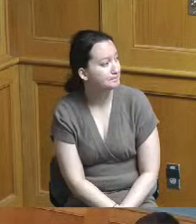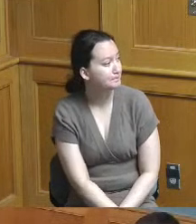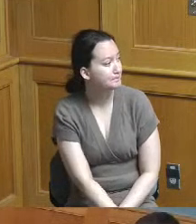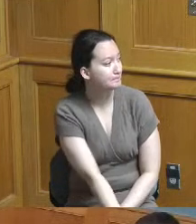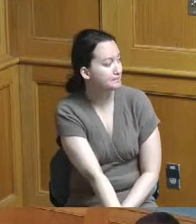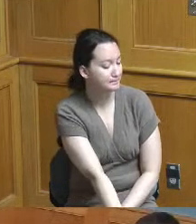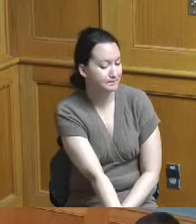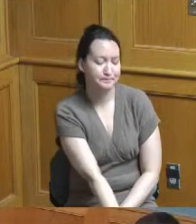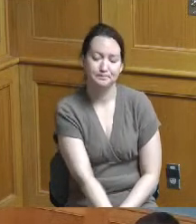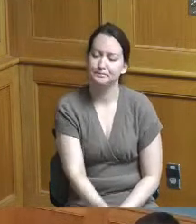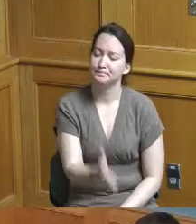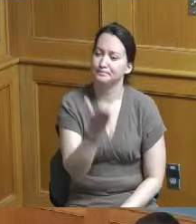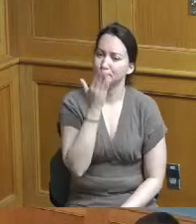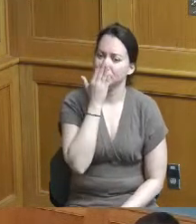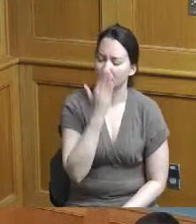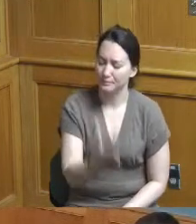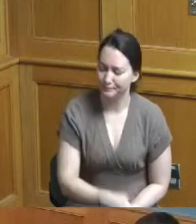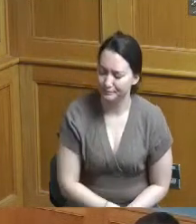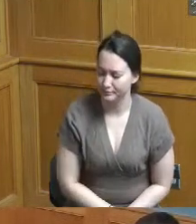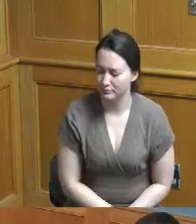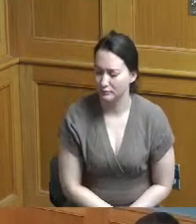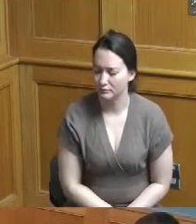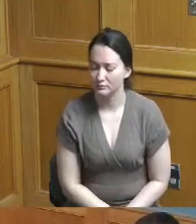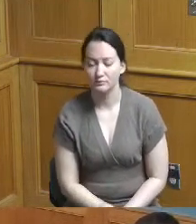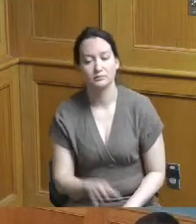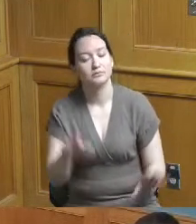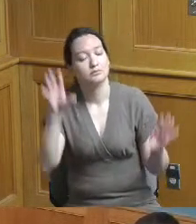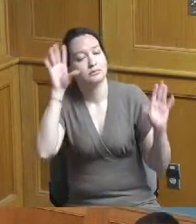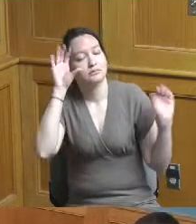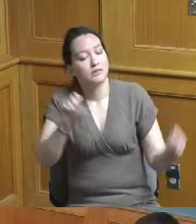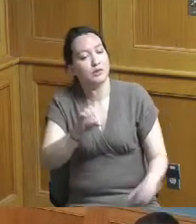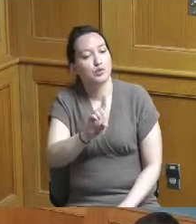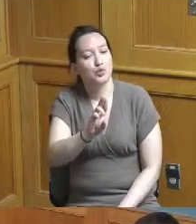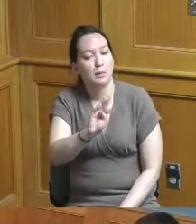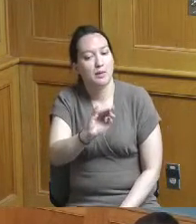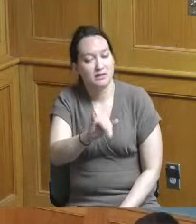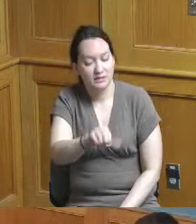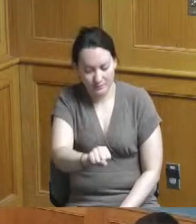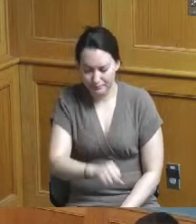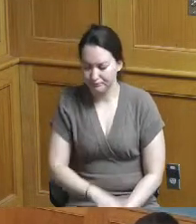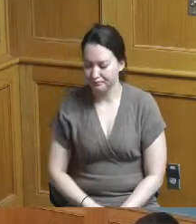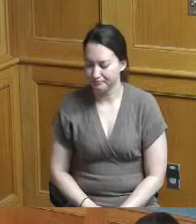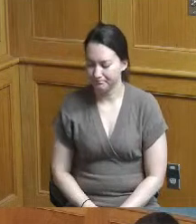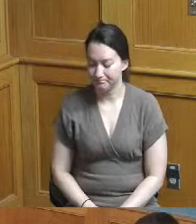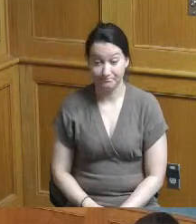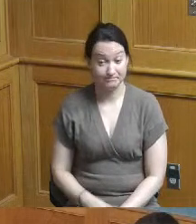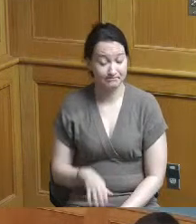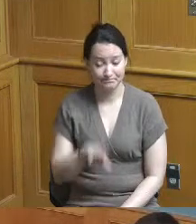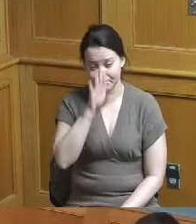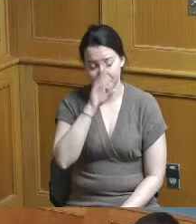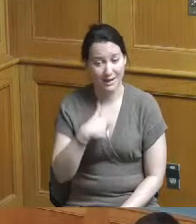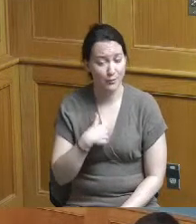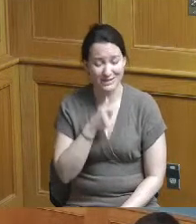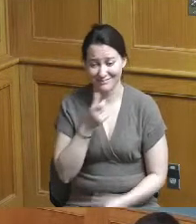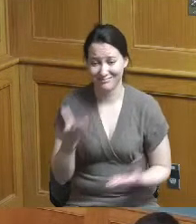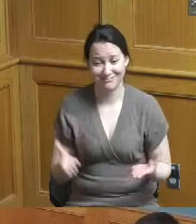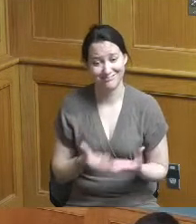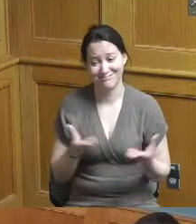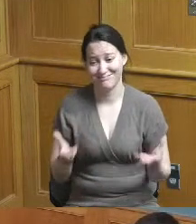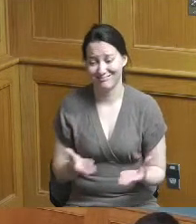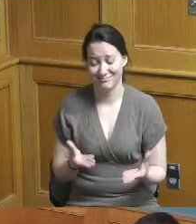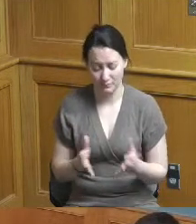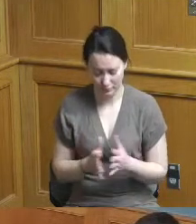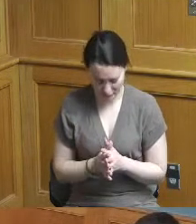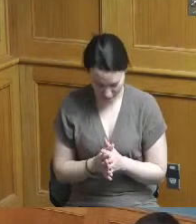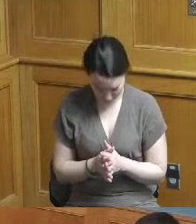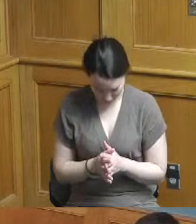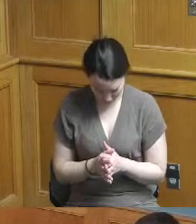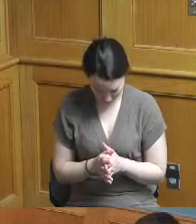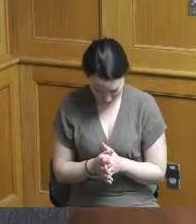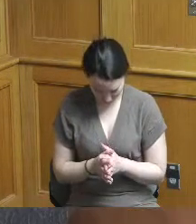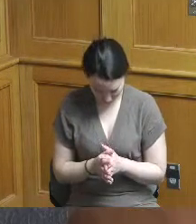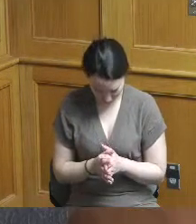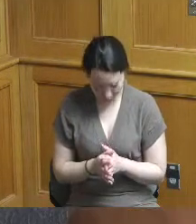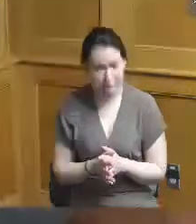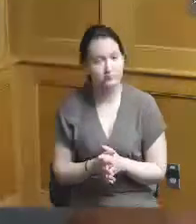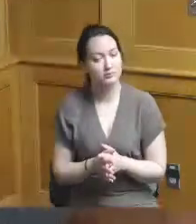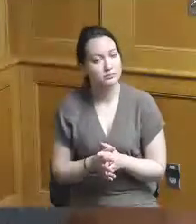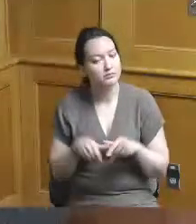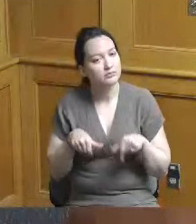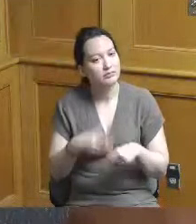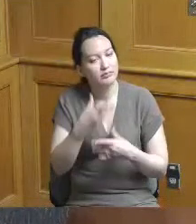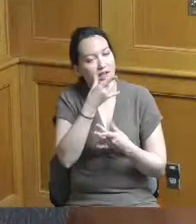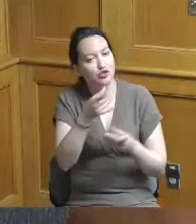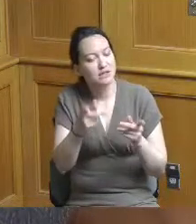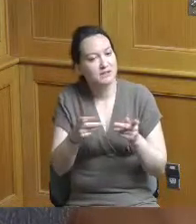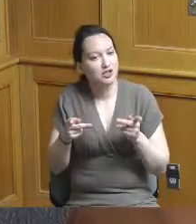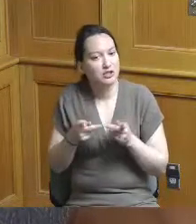ah thank you President Dumas I was not here I find I'm in a interesting position because I had no say